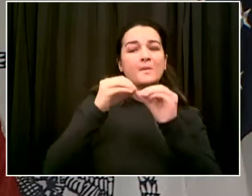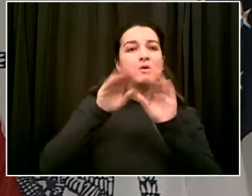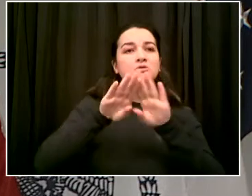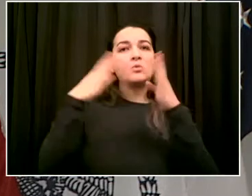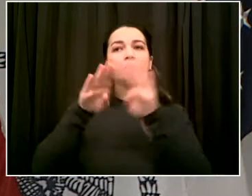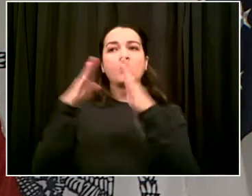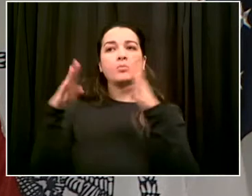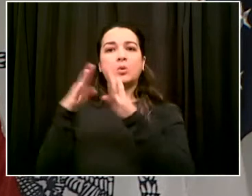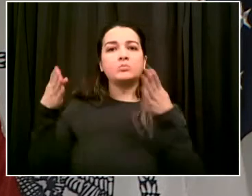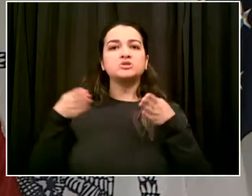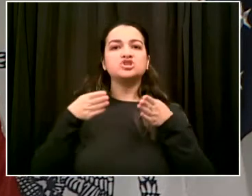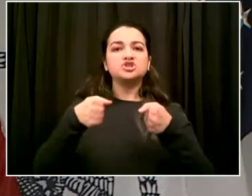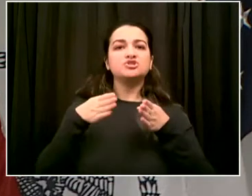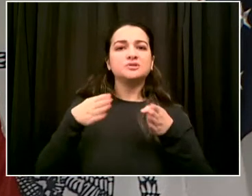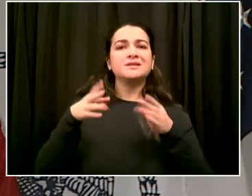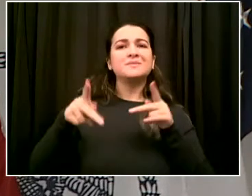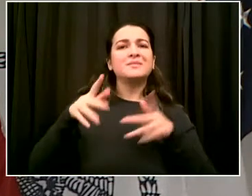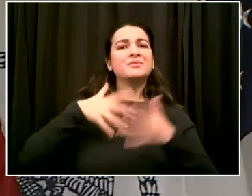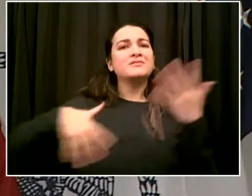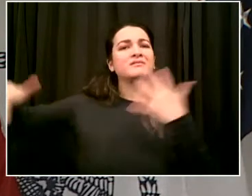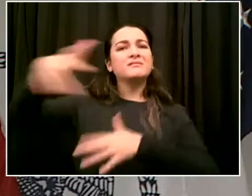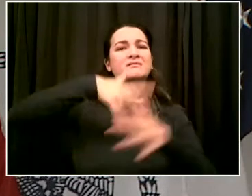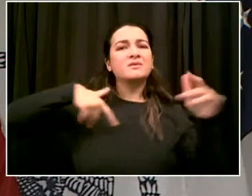SO I WANT TO SEE THIS PLAN AND I'M HAPPY THEY